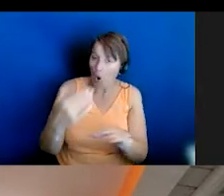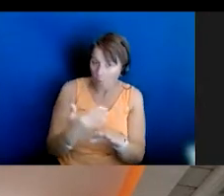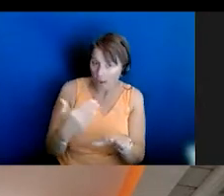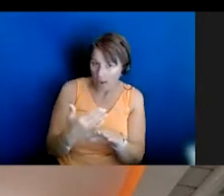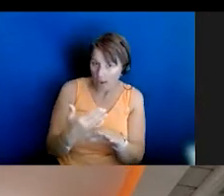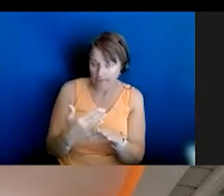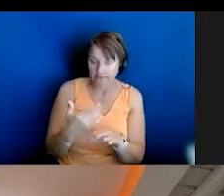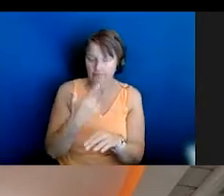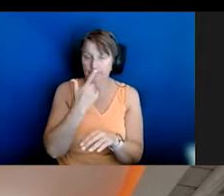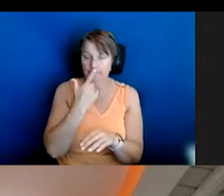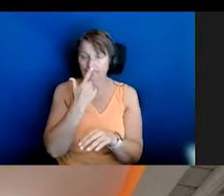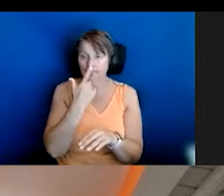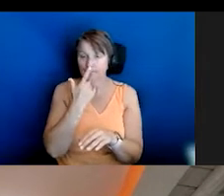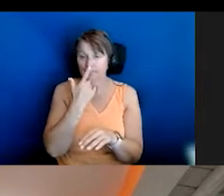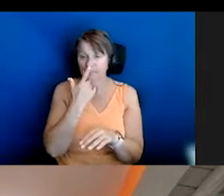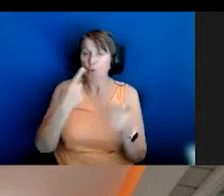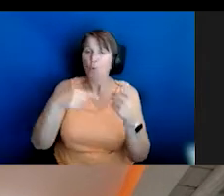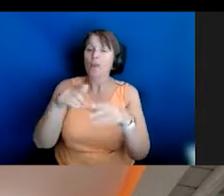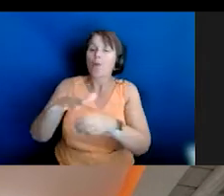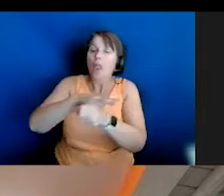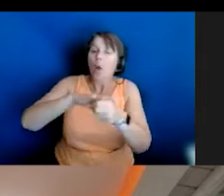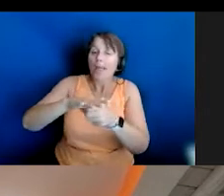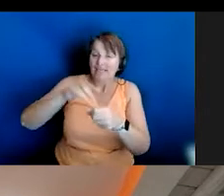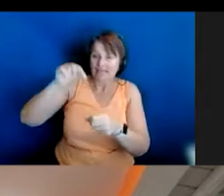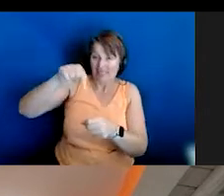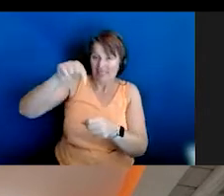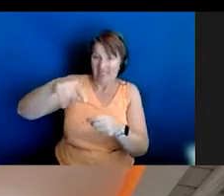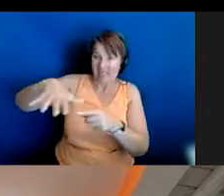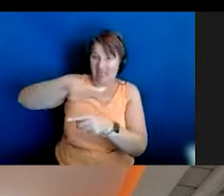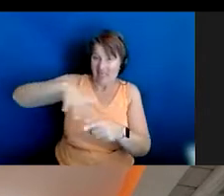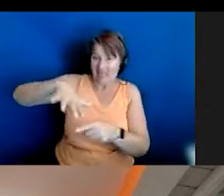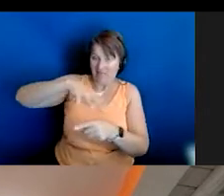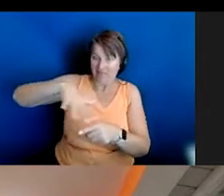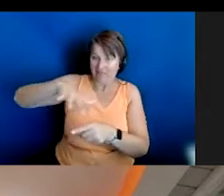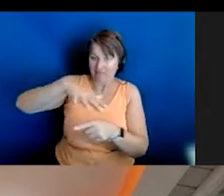were located here on top of a tunnel, so, part of the redevelopment was to